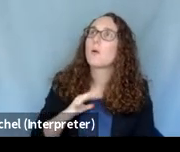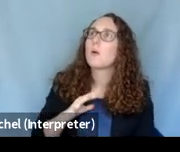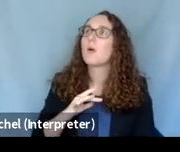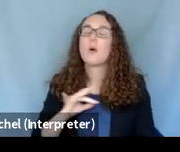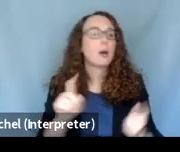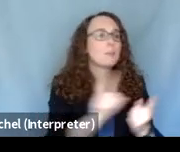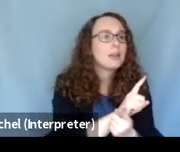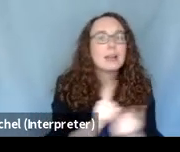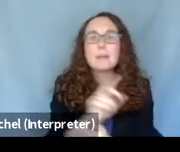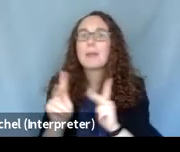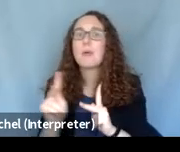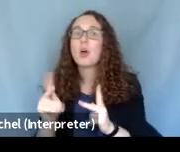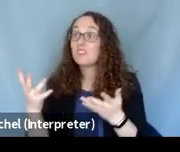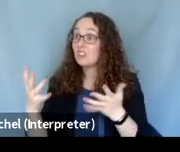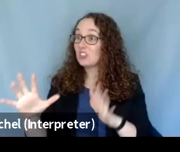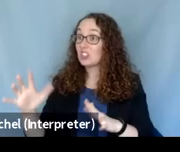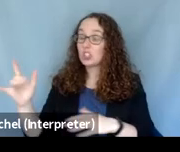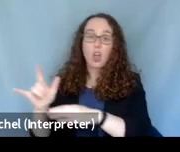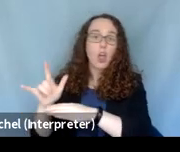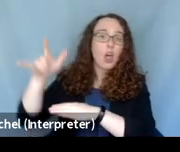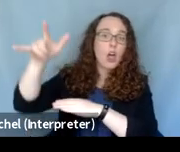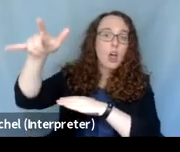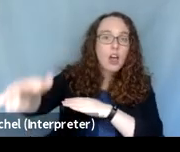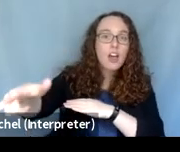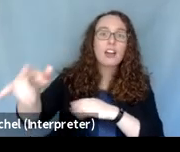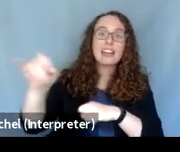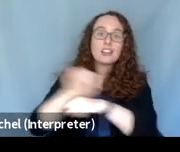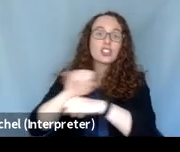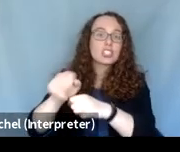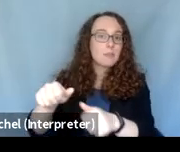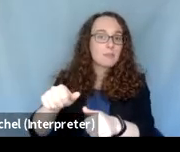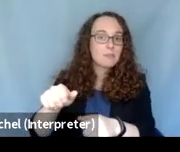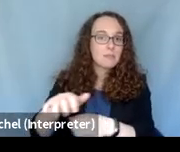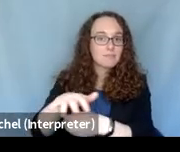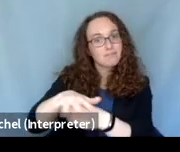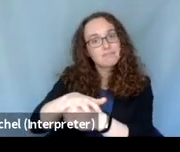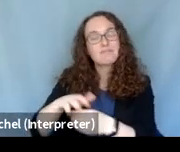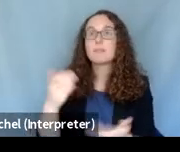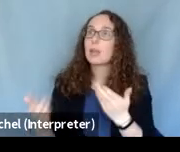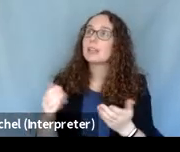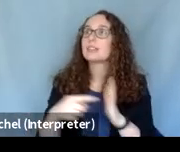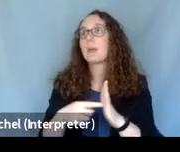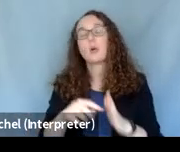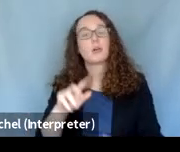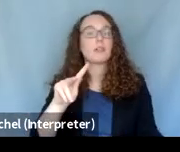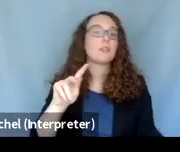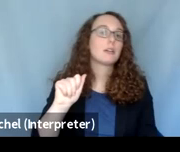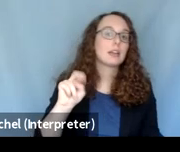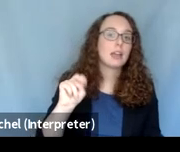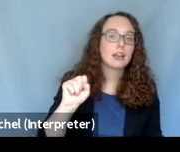your internship area, let's say say it's in Kansas City, which could be... it all depends on your major and then